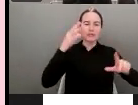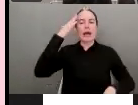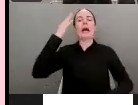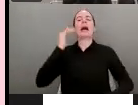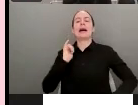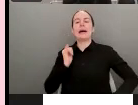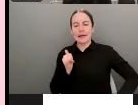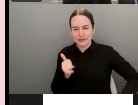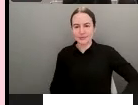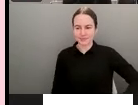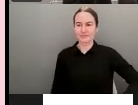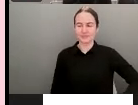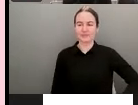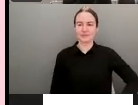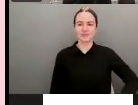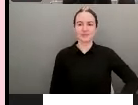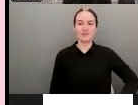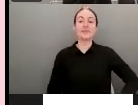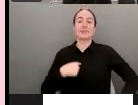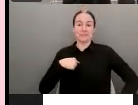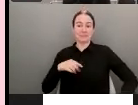One more question from myself, then we move to audience.